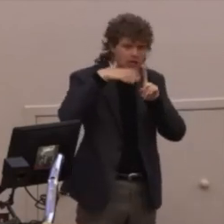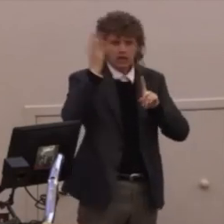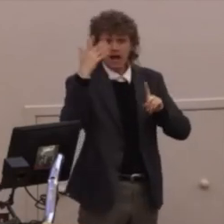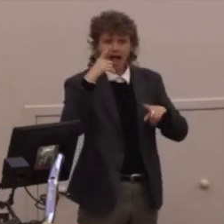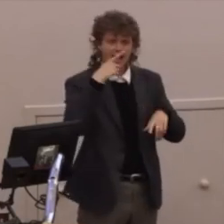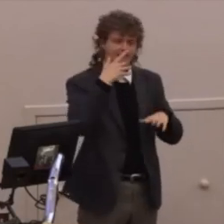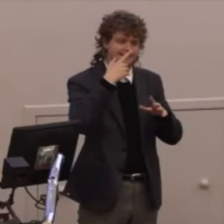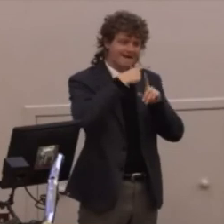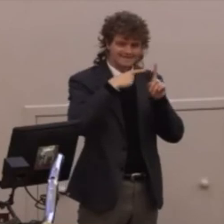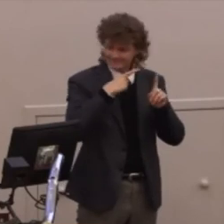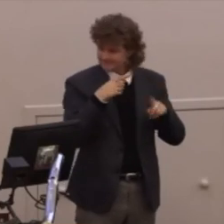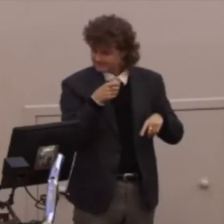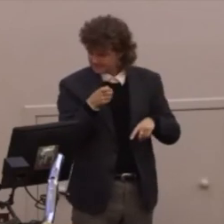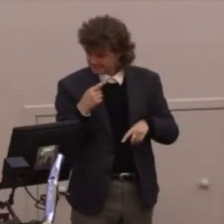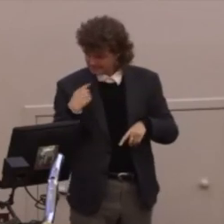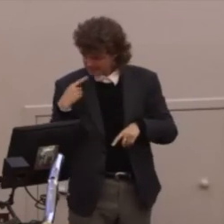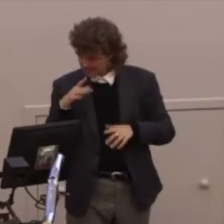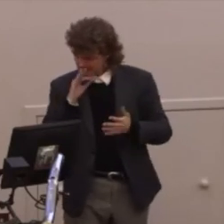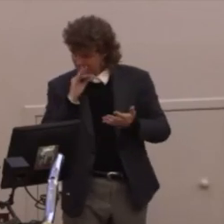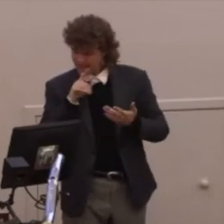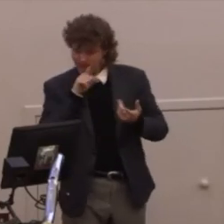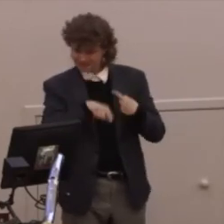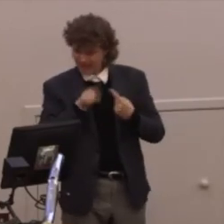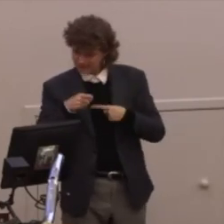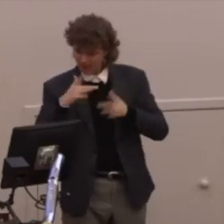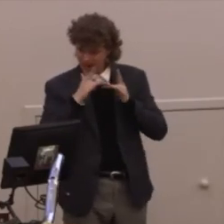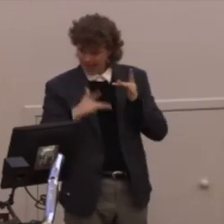to answer. Ellinoir: I don't think so. It's okay.